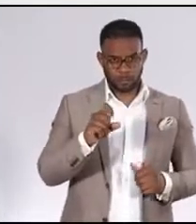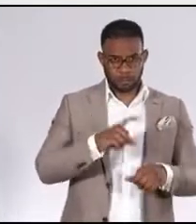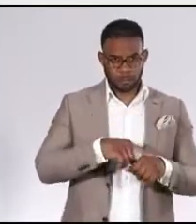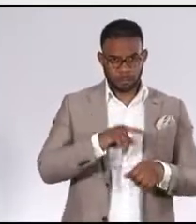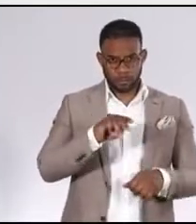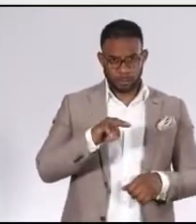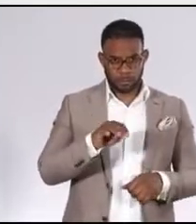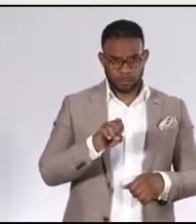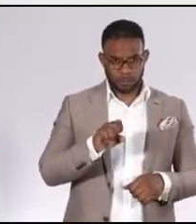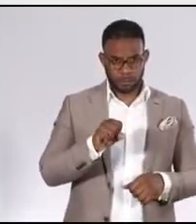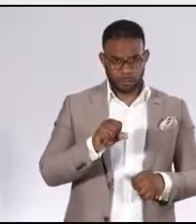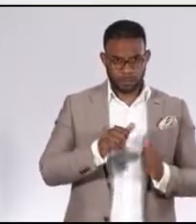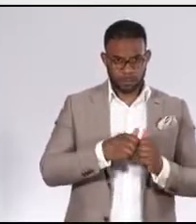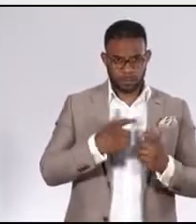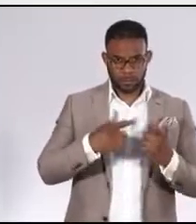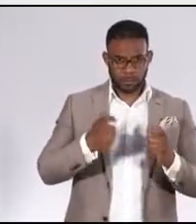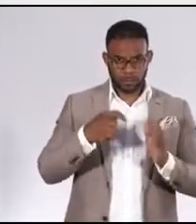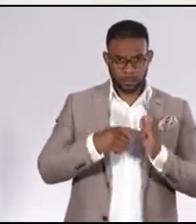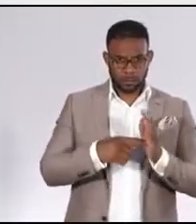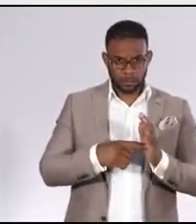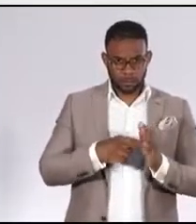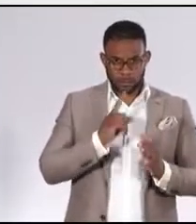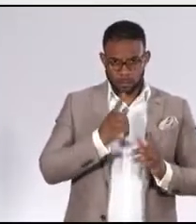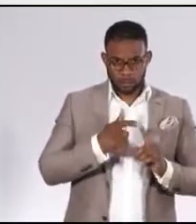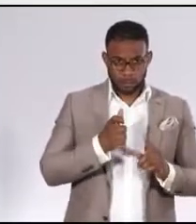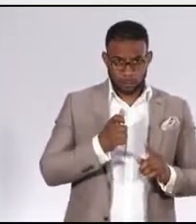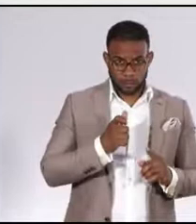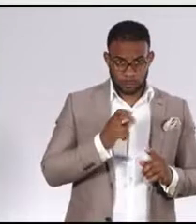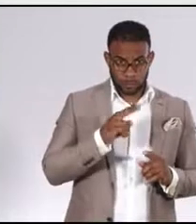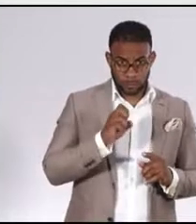uh with the largest representation being from uh, us eastern time.